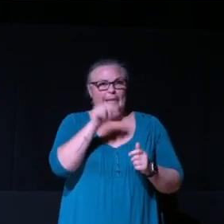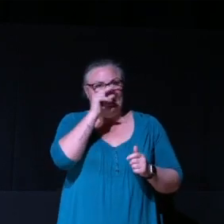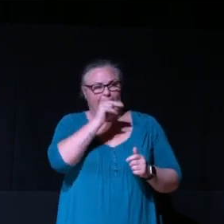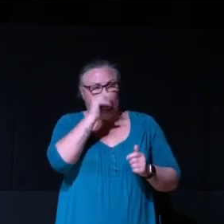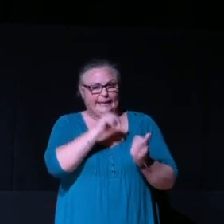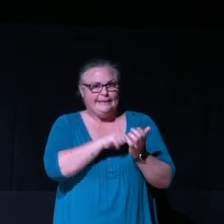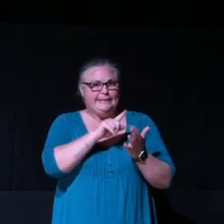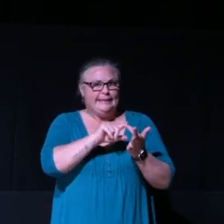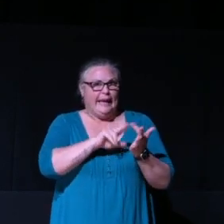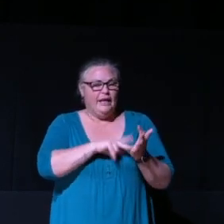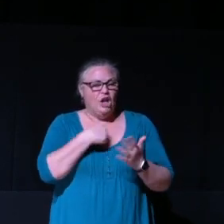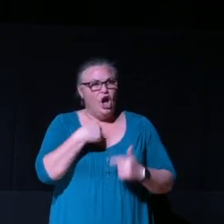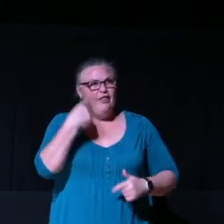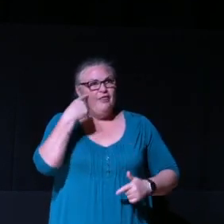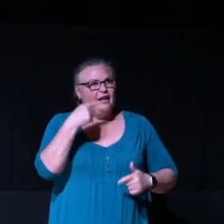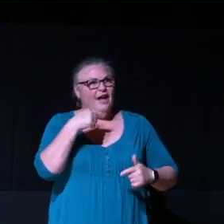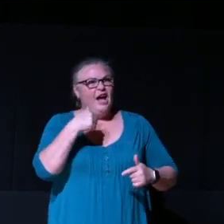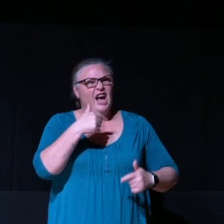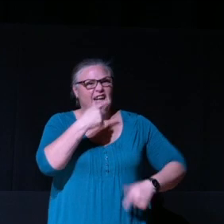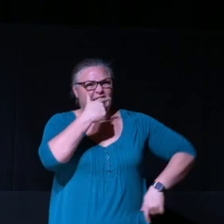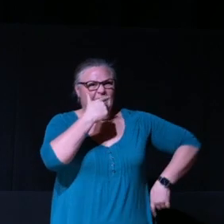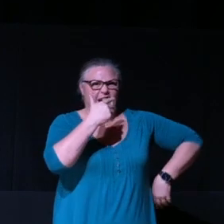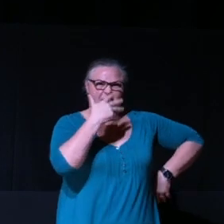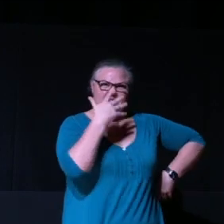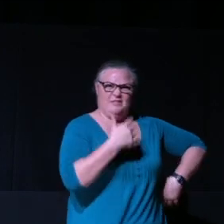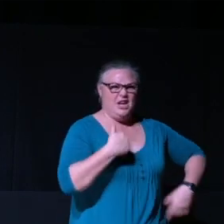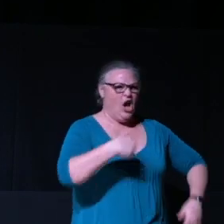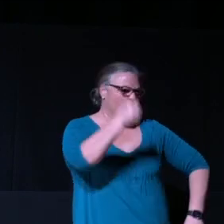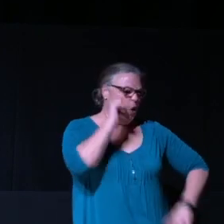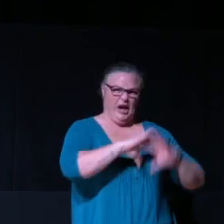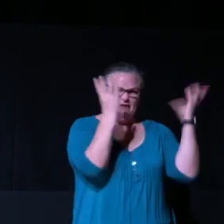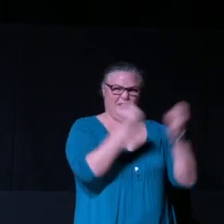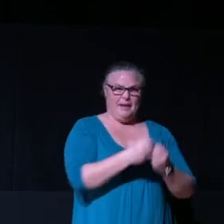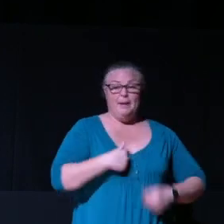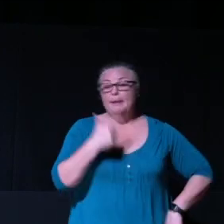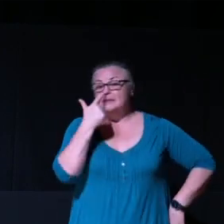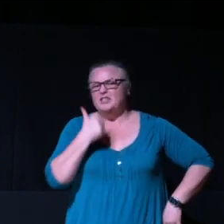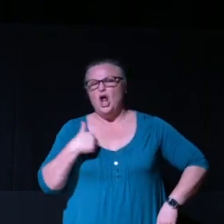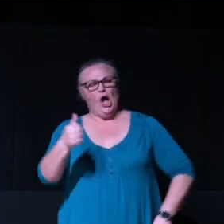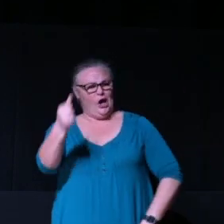But now that I'm 17, I actually know everything. And then when you're 18, you're like, I'm